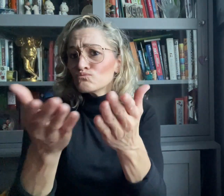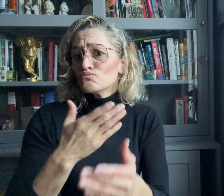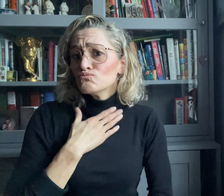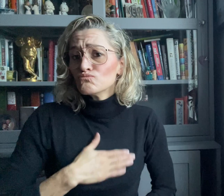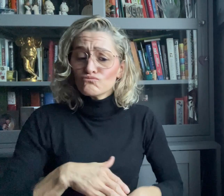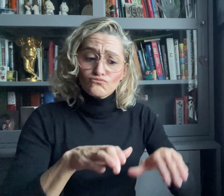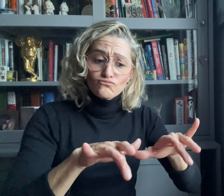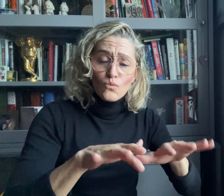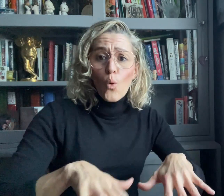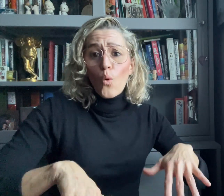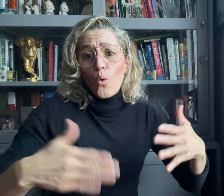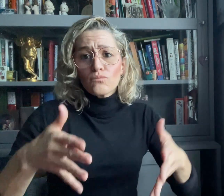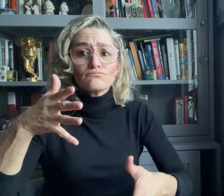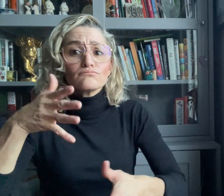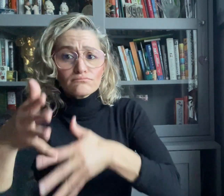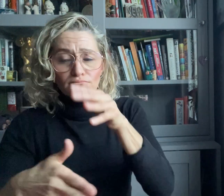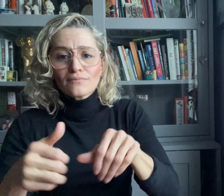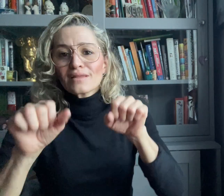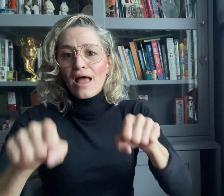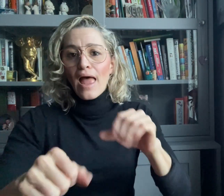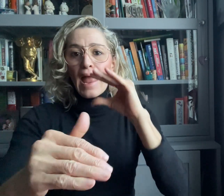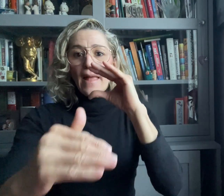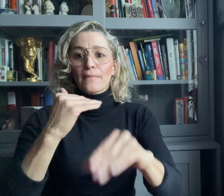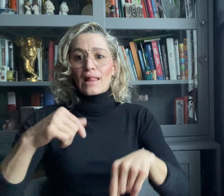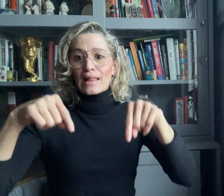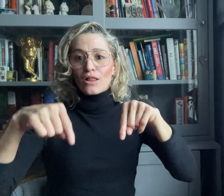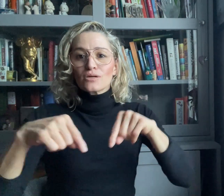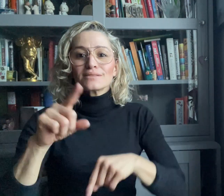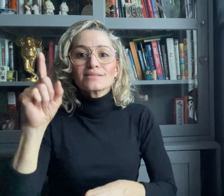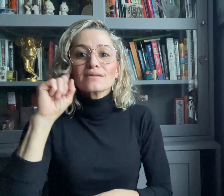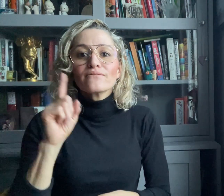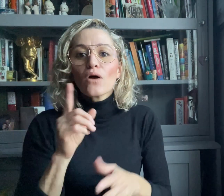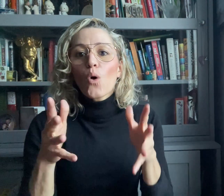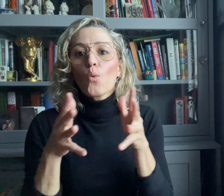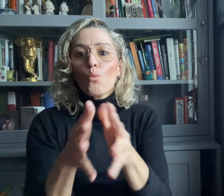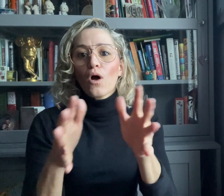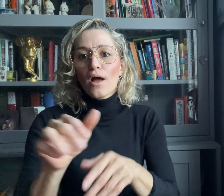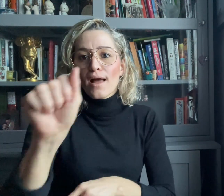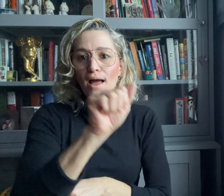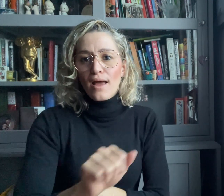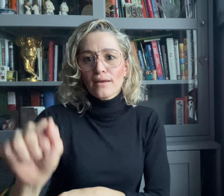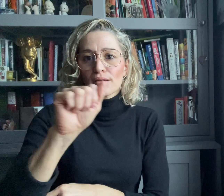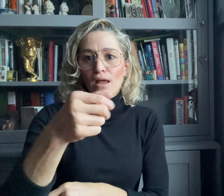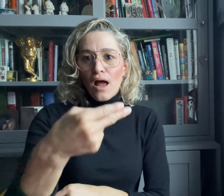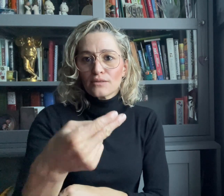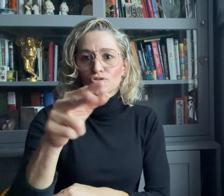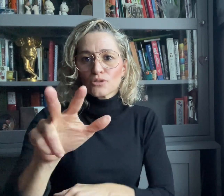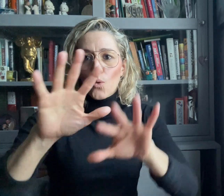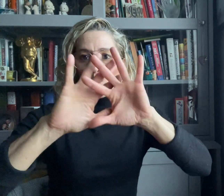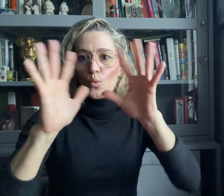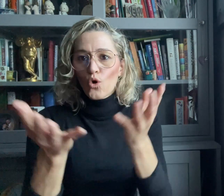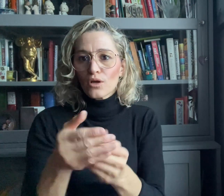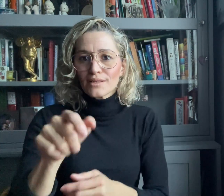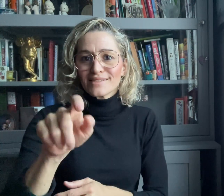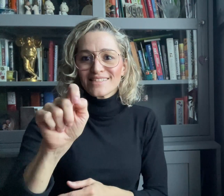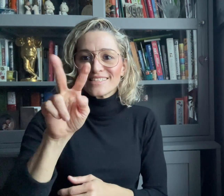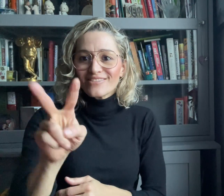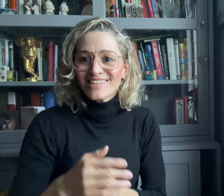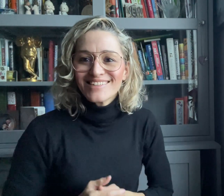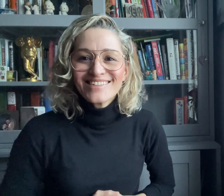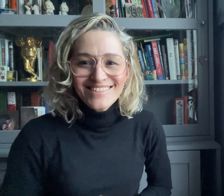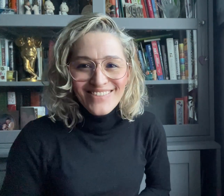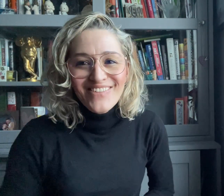in landscape format to deafwire@h3world.tv.